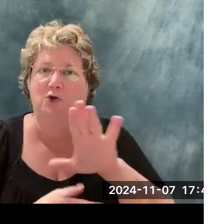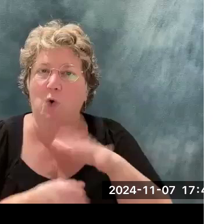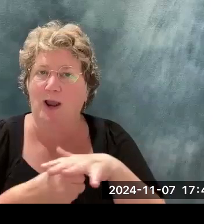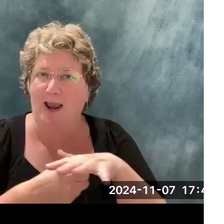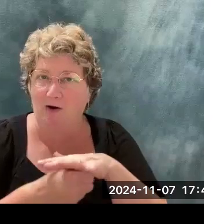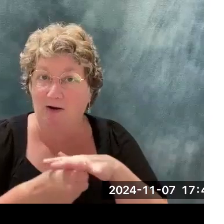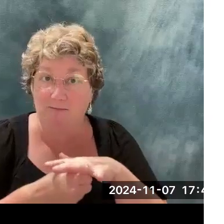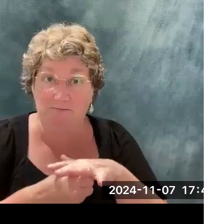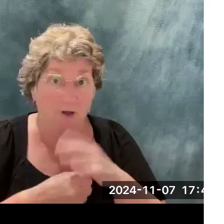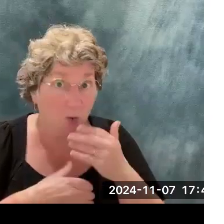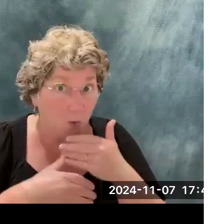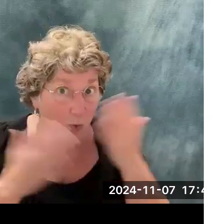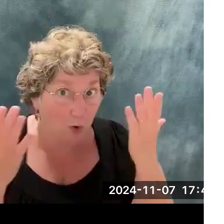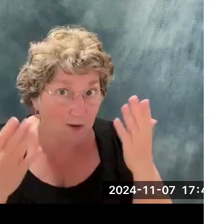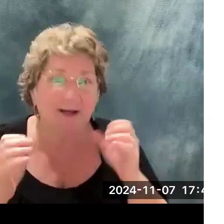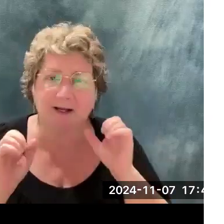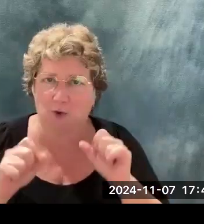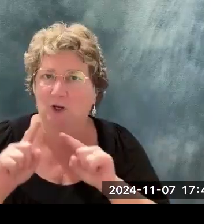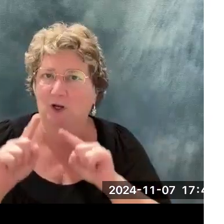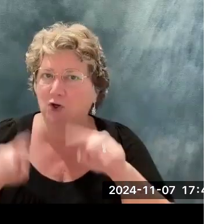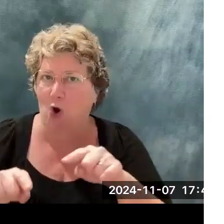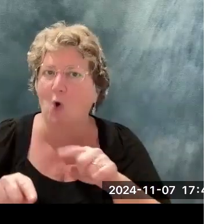collaborative to request that one gets started.